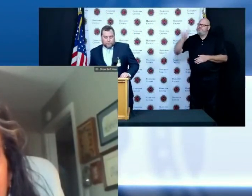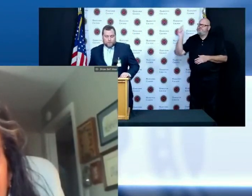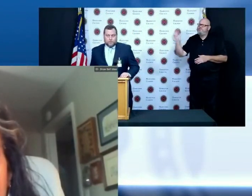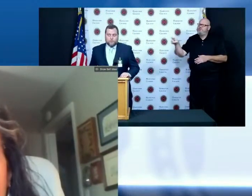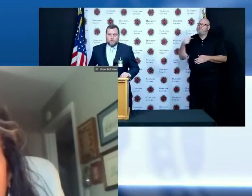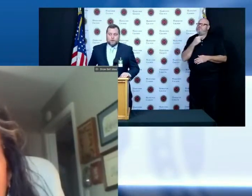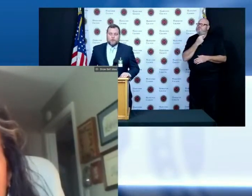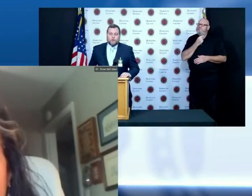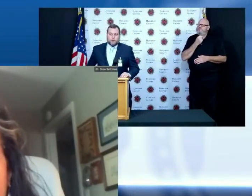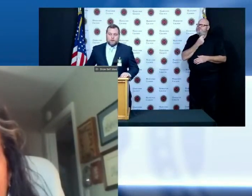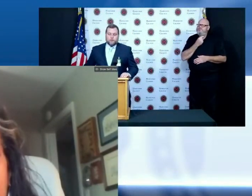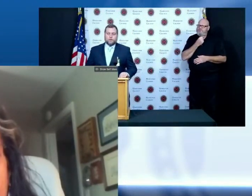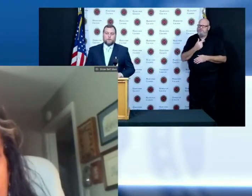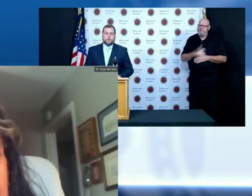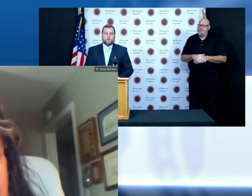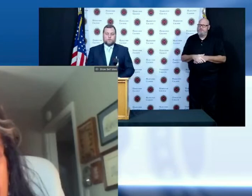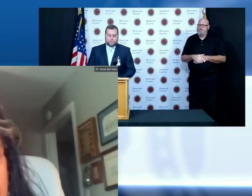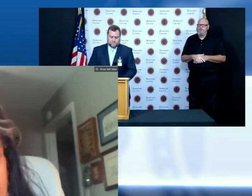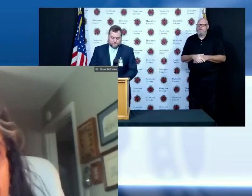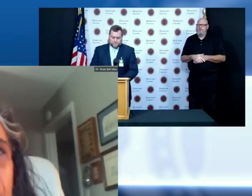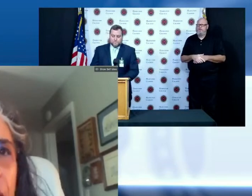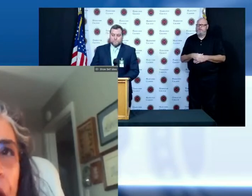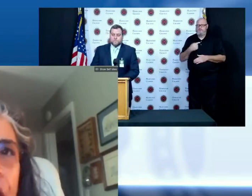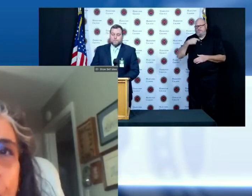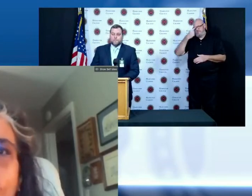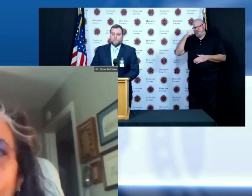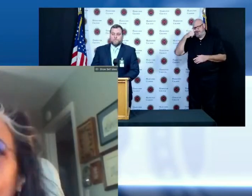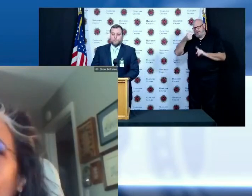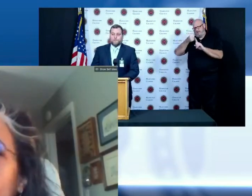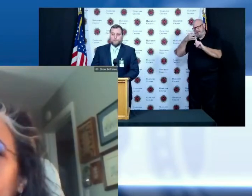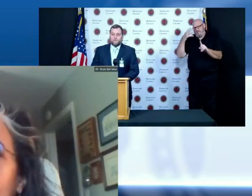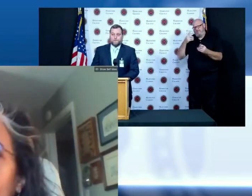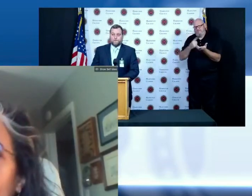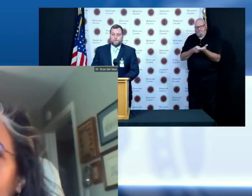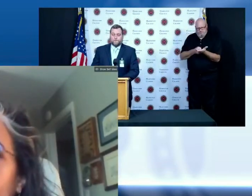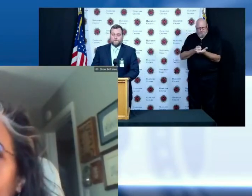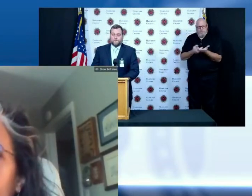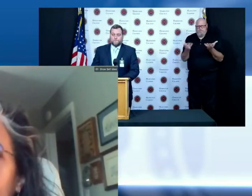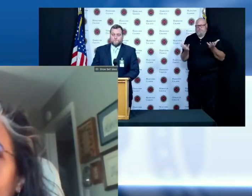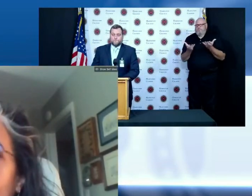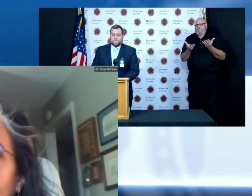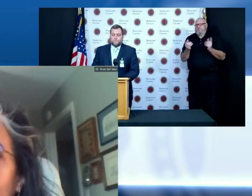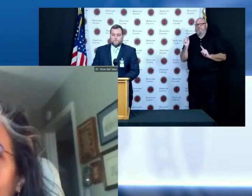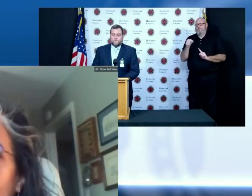ask about this I Renee Mahaffey Harris at the Center for the Closing the Health Gap told